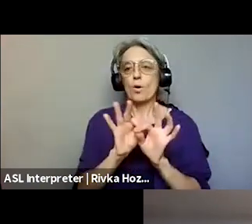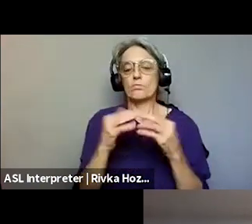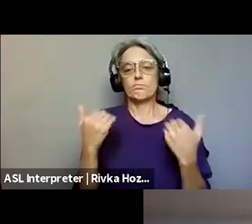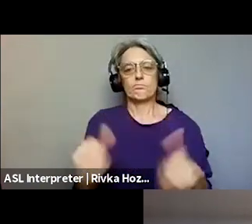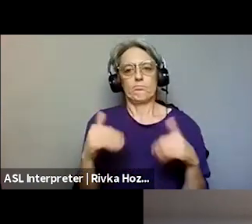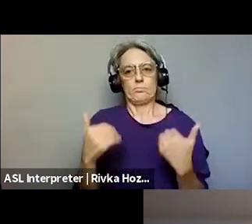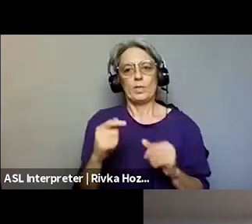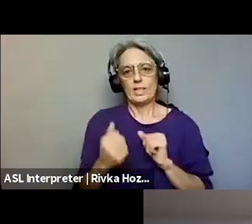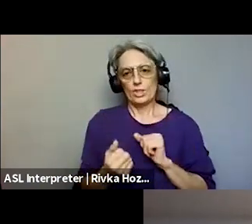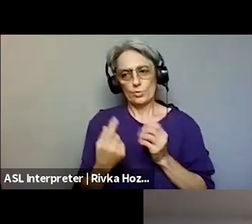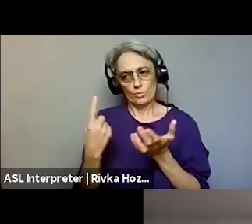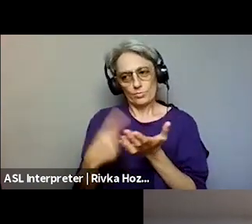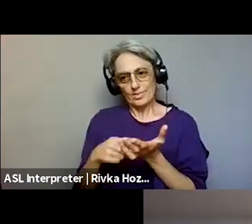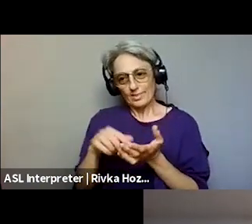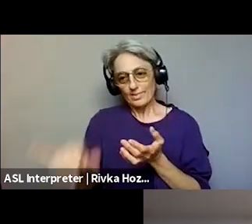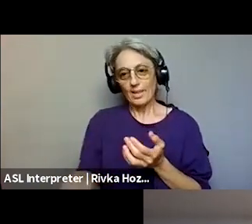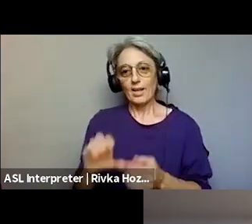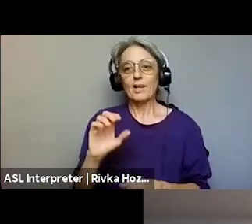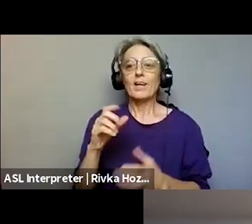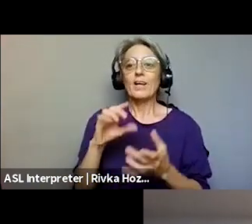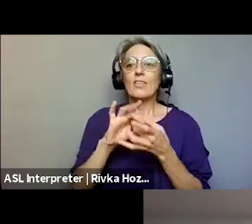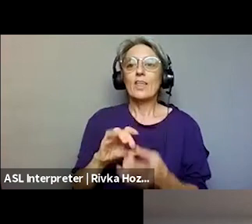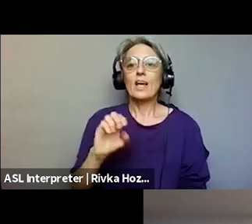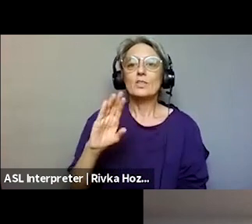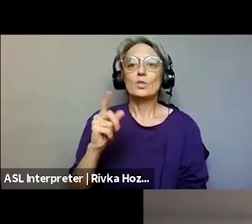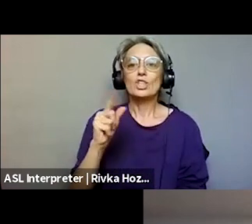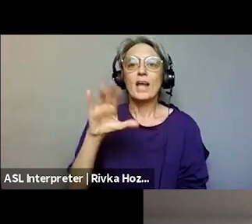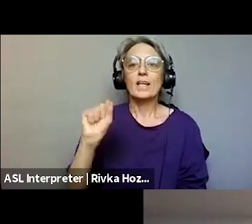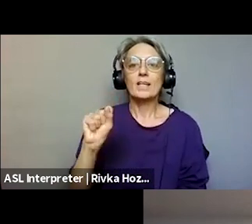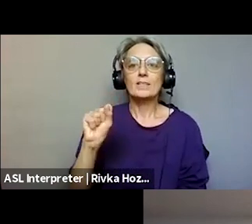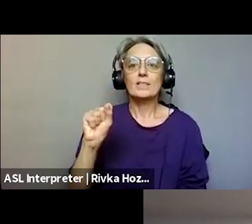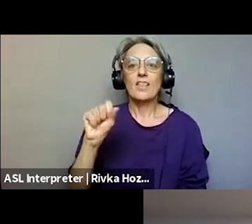I mean this is where you generate. This is where Buck v Bell comes in. This is the sort